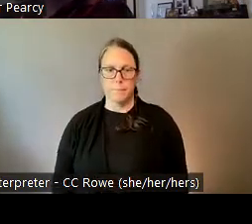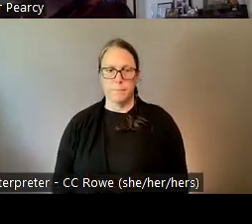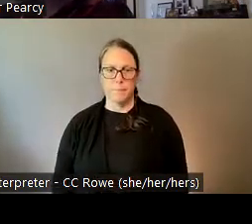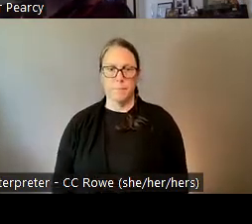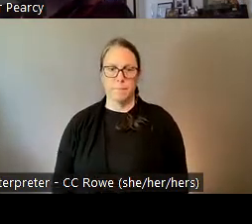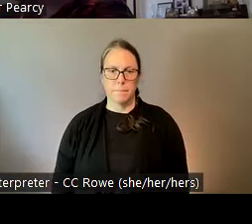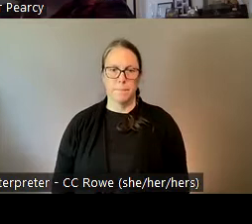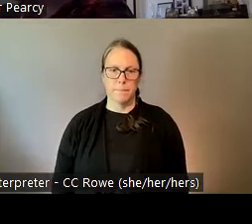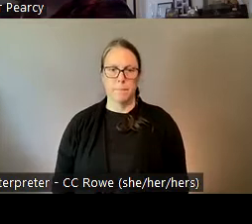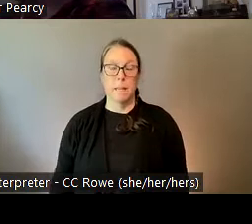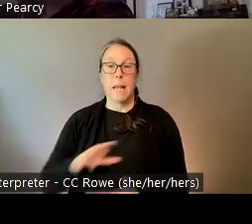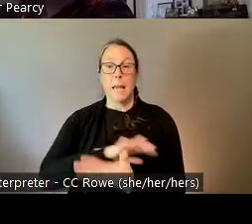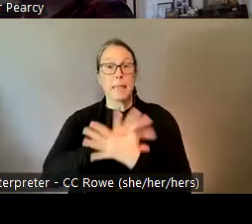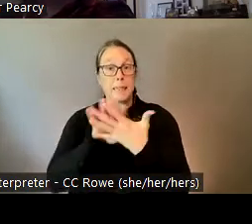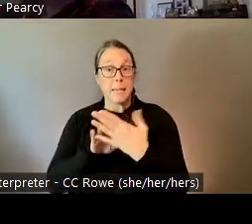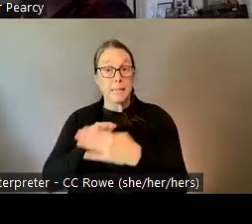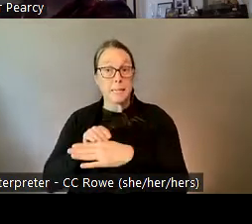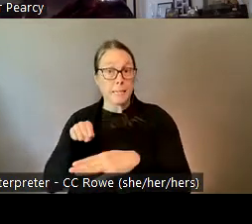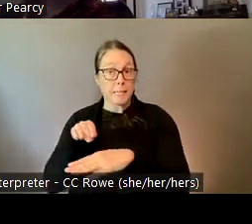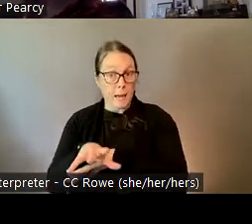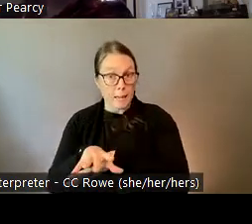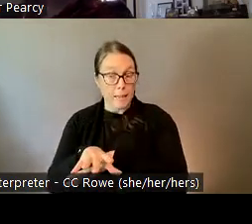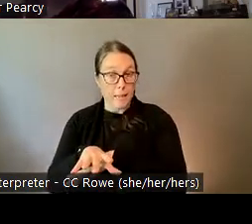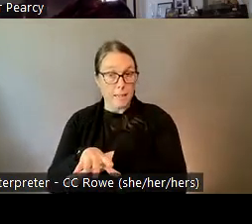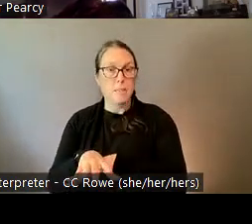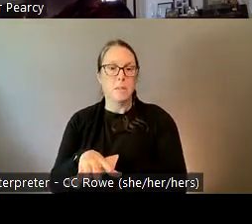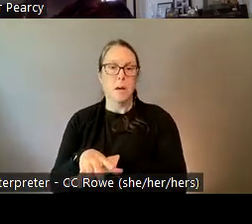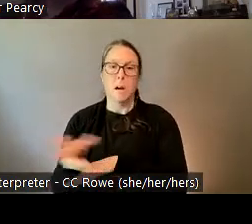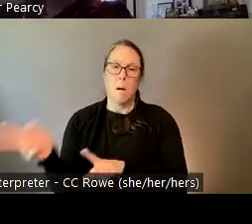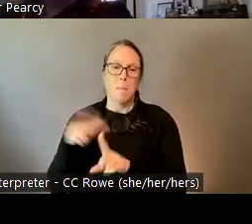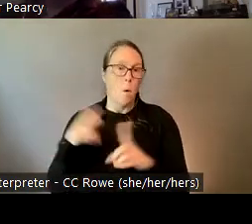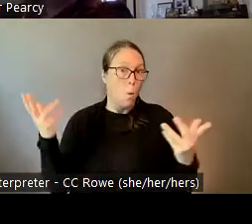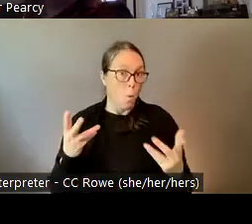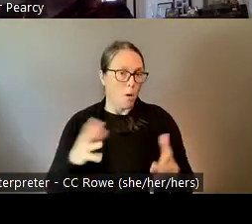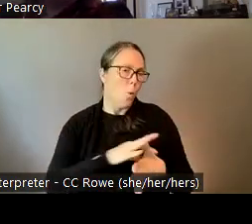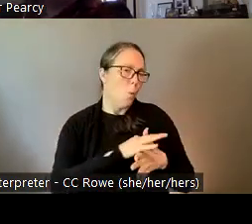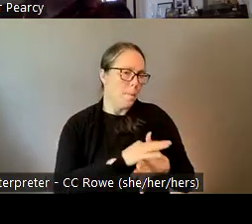These guidelines apply to web content, but also to PDFs.